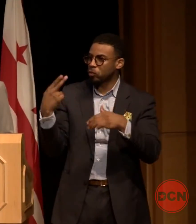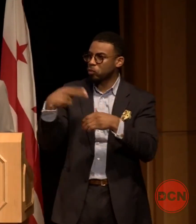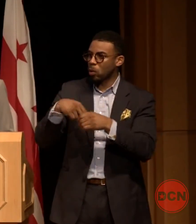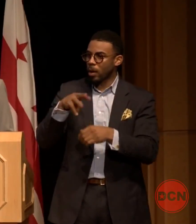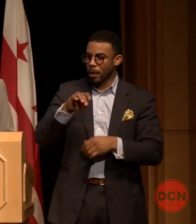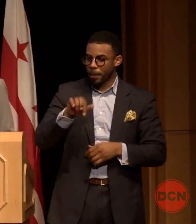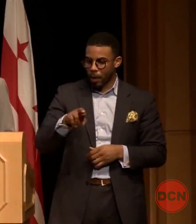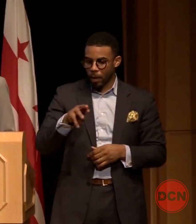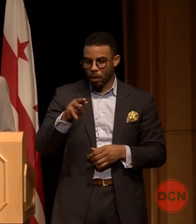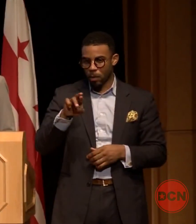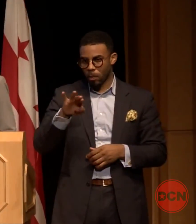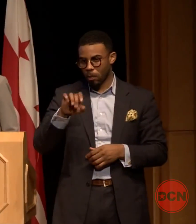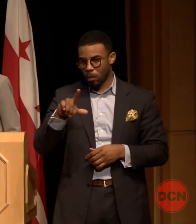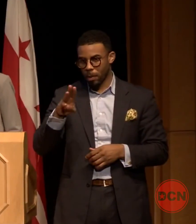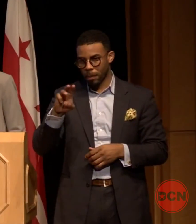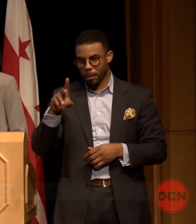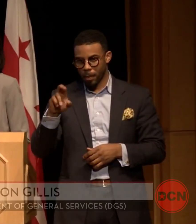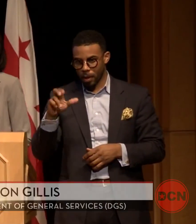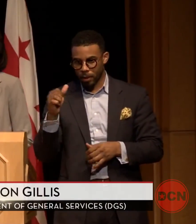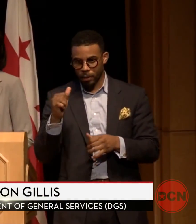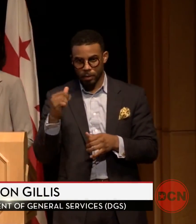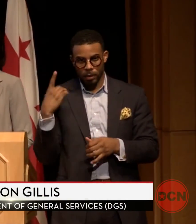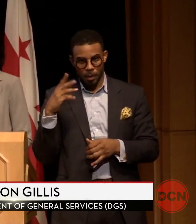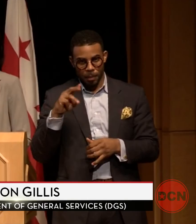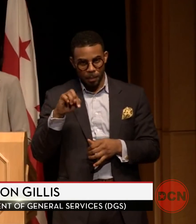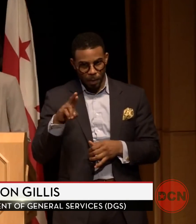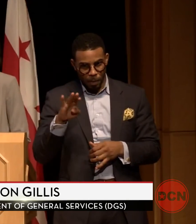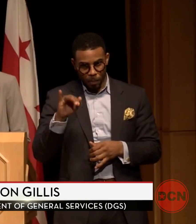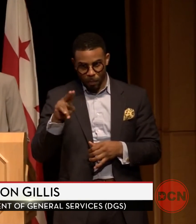MURIEL BOWSER, DEPUTY MAYOR BRIAN KENNER AND MY FELLOW